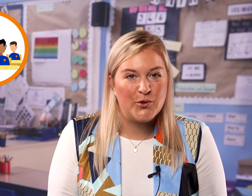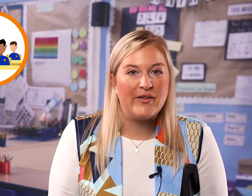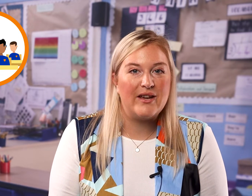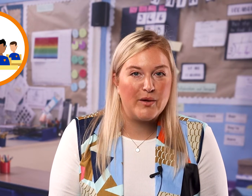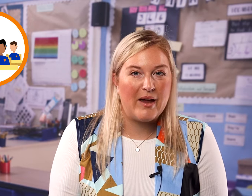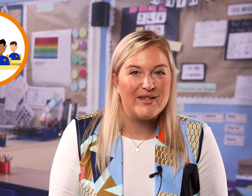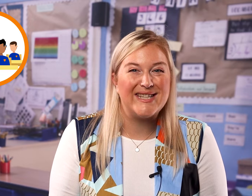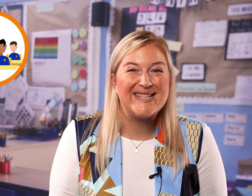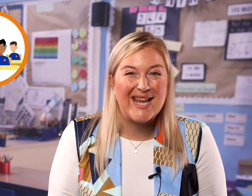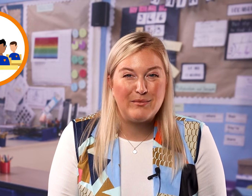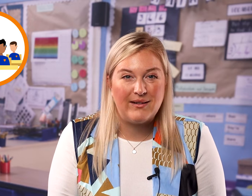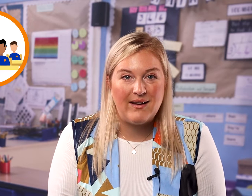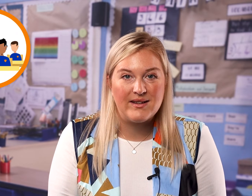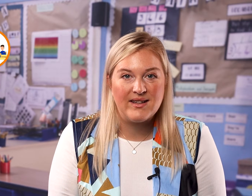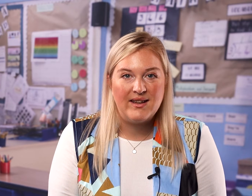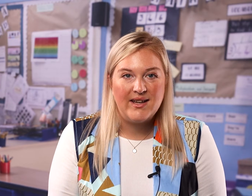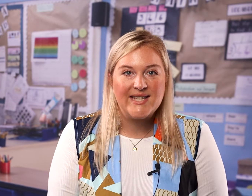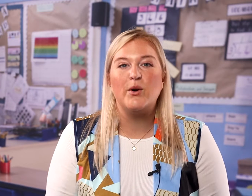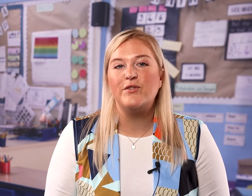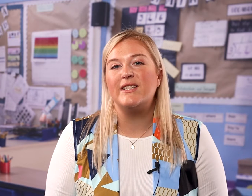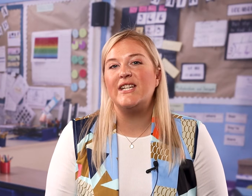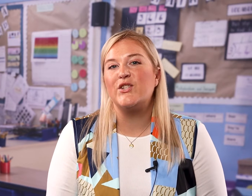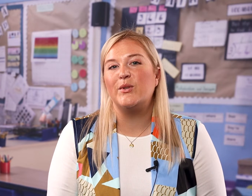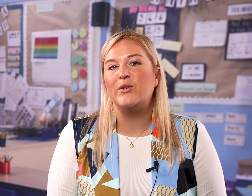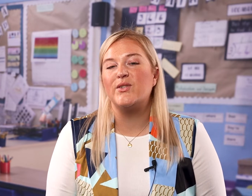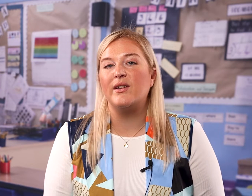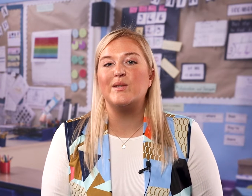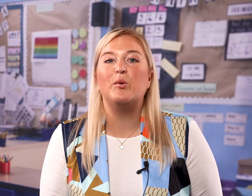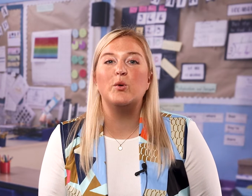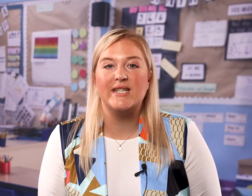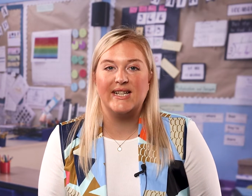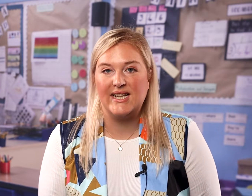who have hearing impairments in the same class so often teachers will use Sign Supported English.